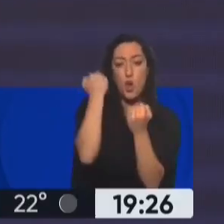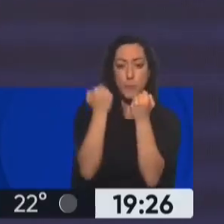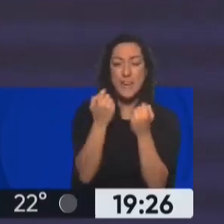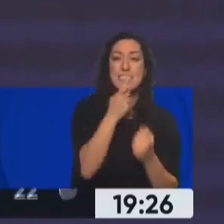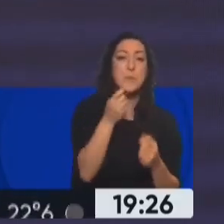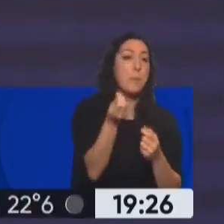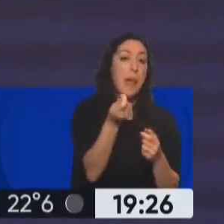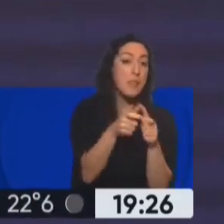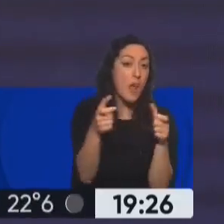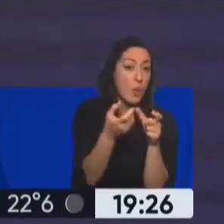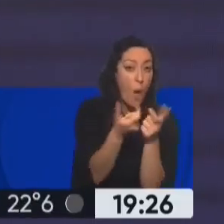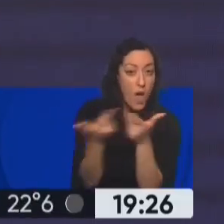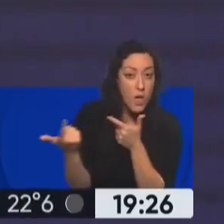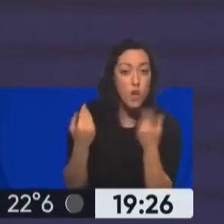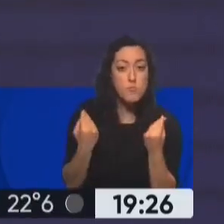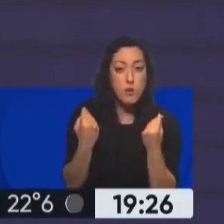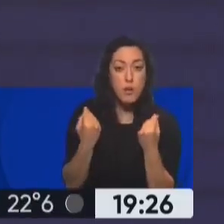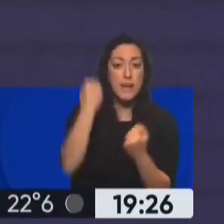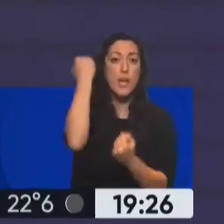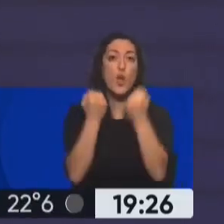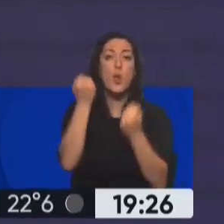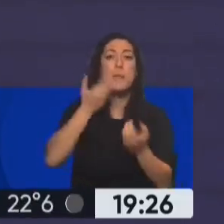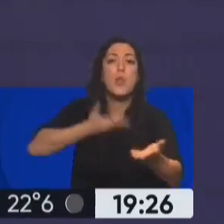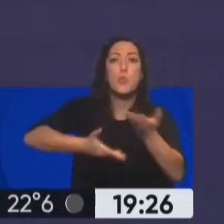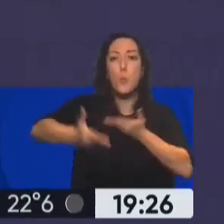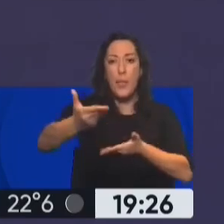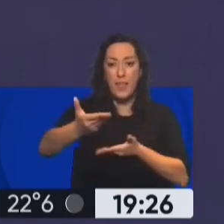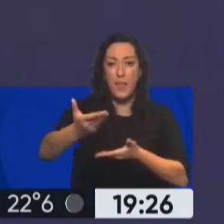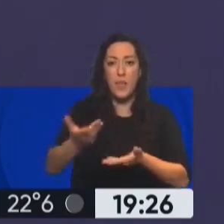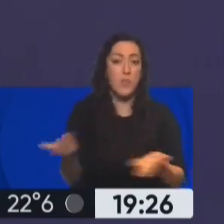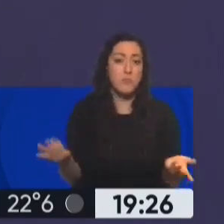Well, it is a barter economy if you exchange goods for goods.